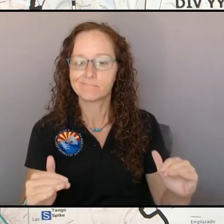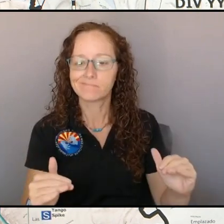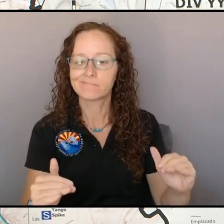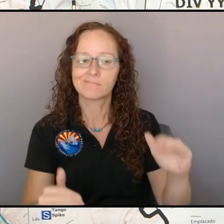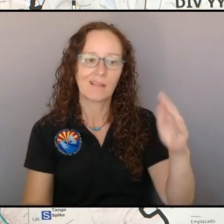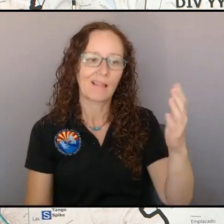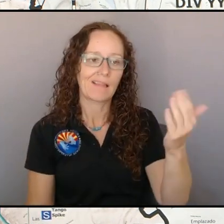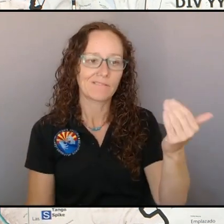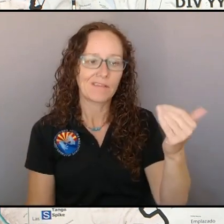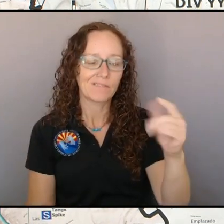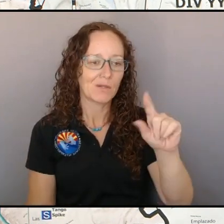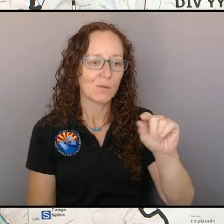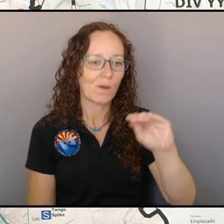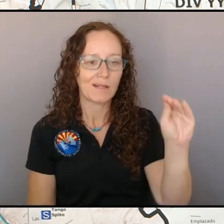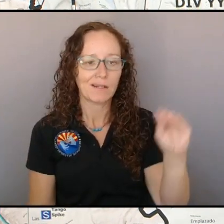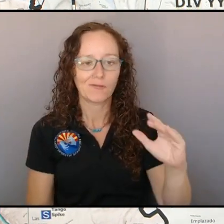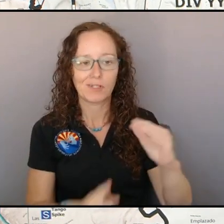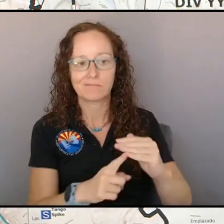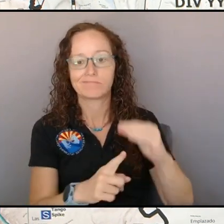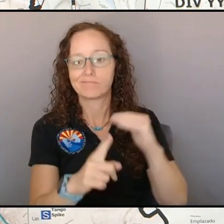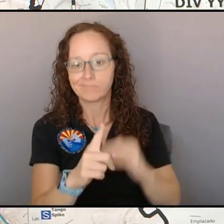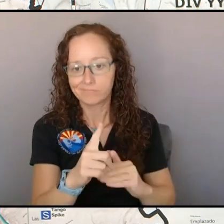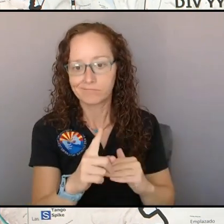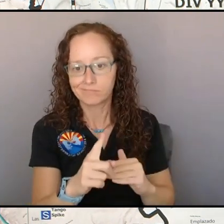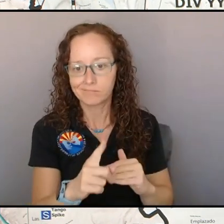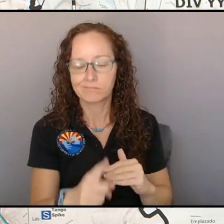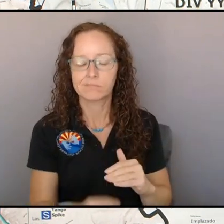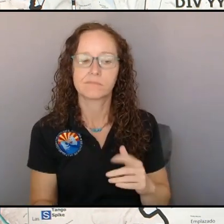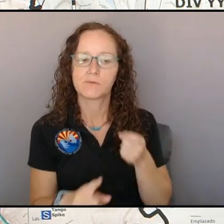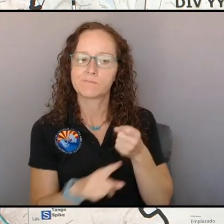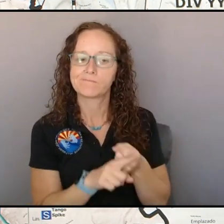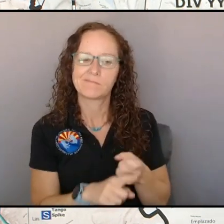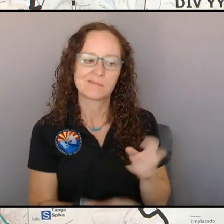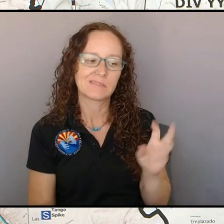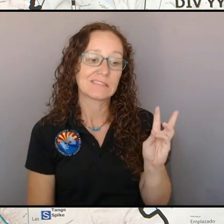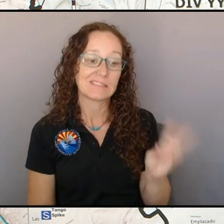Getting into the 60s almost predominantly, and into the